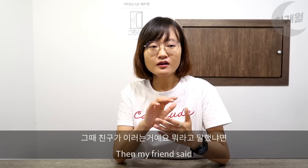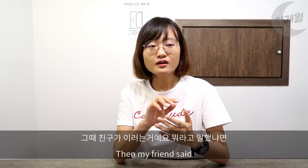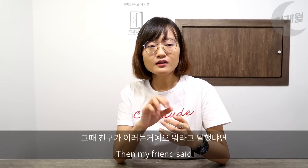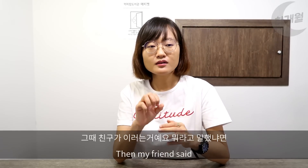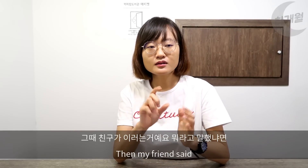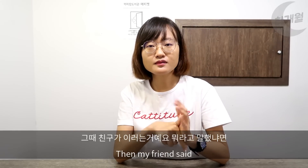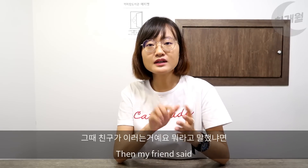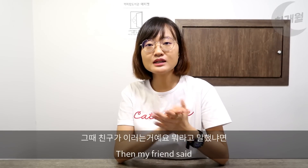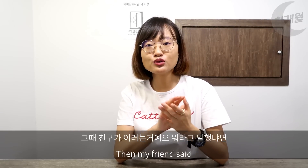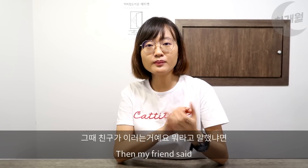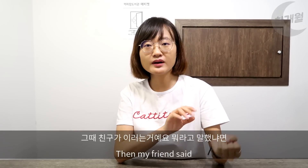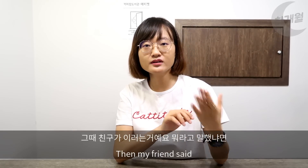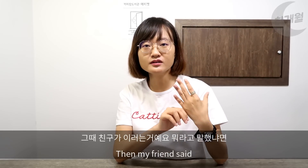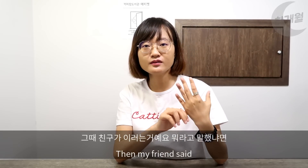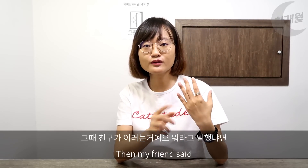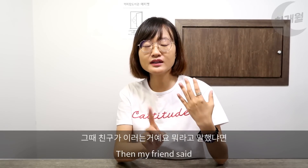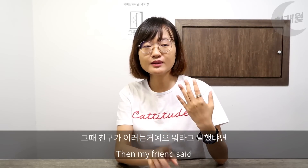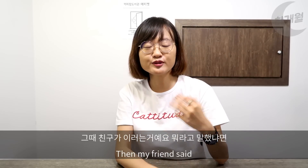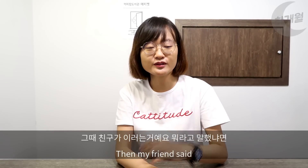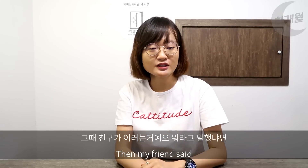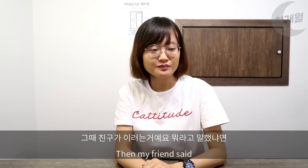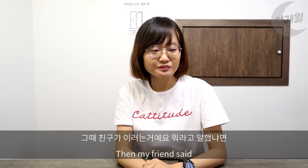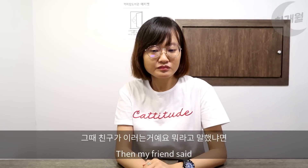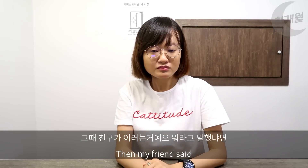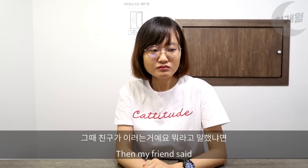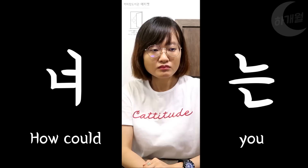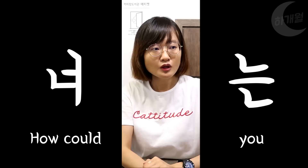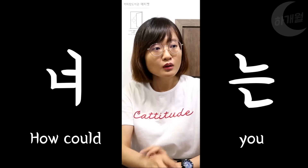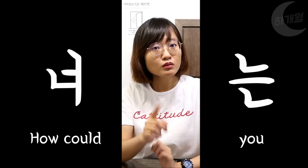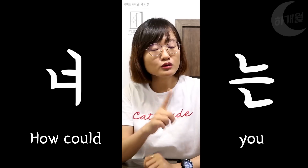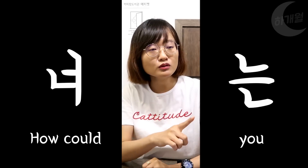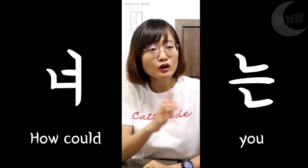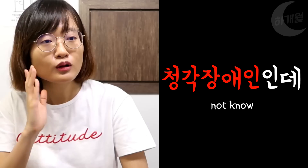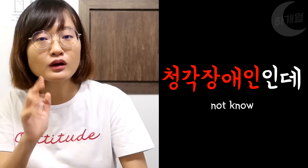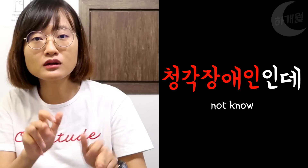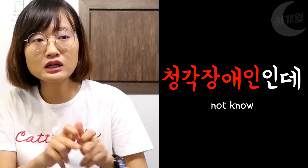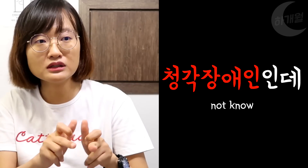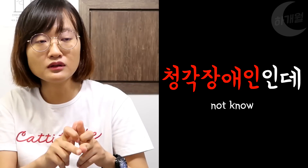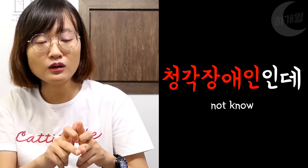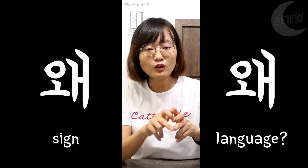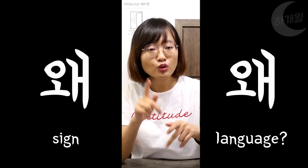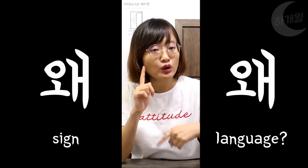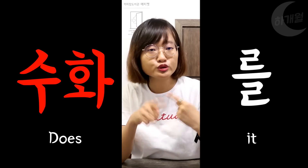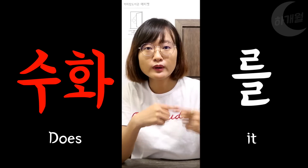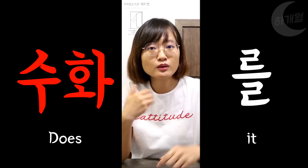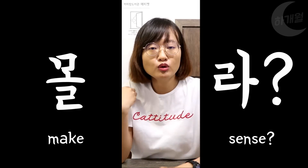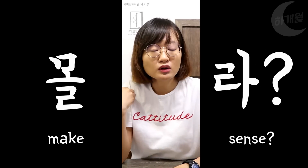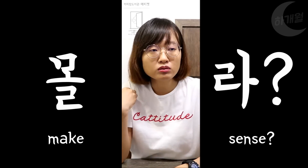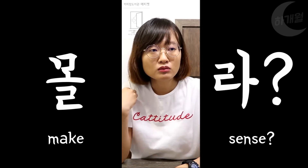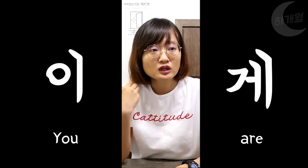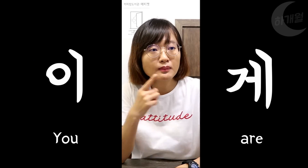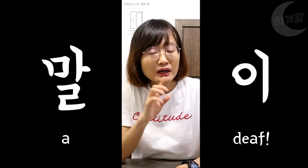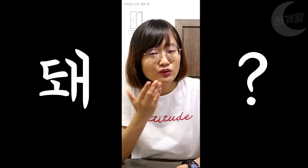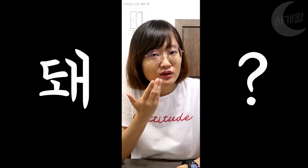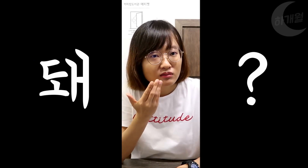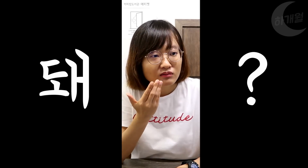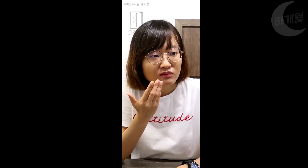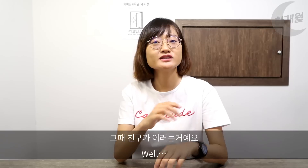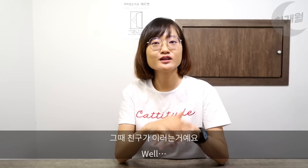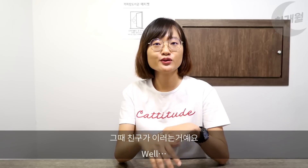Then my friend said How could you not know sign language? Does it make sense? You are a deaf!